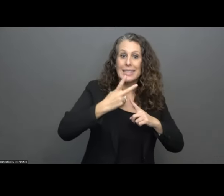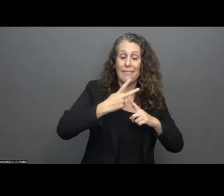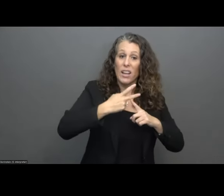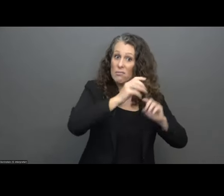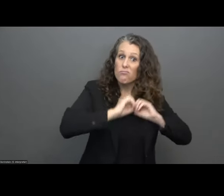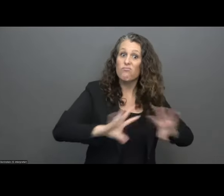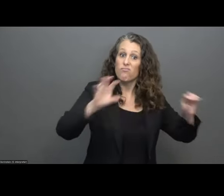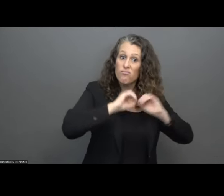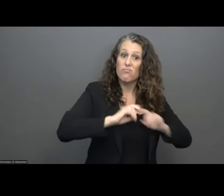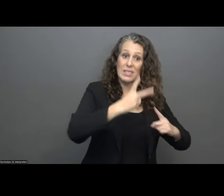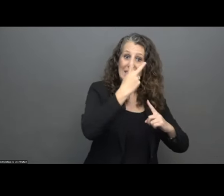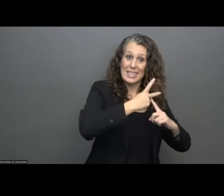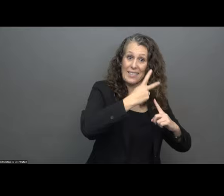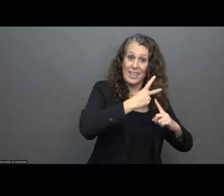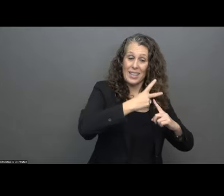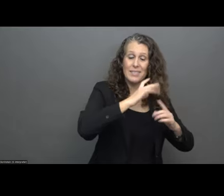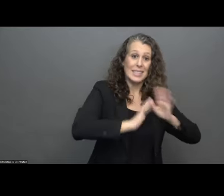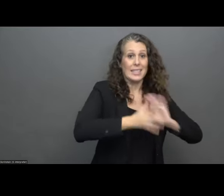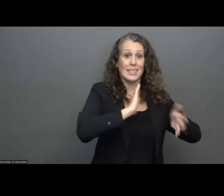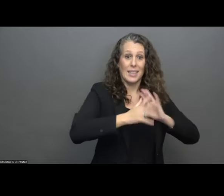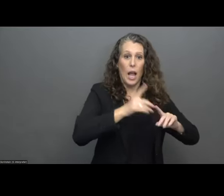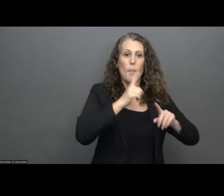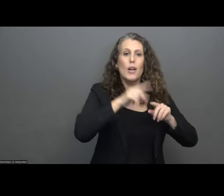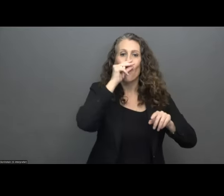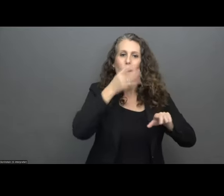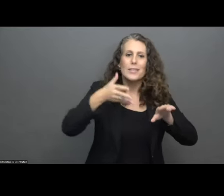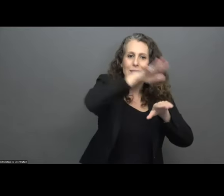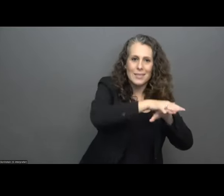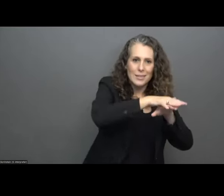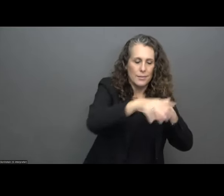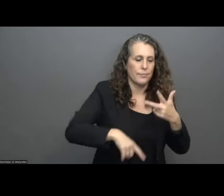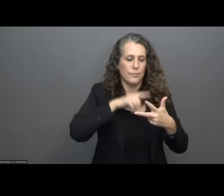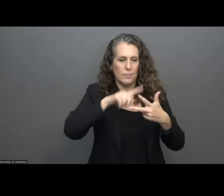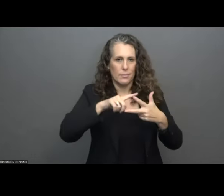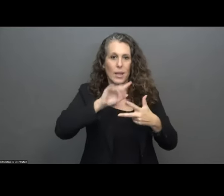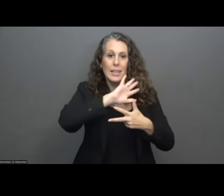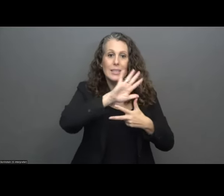with voice over rights, and the second product is a sign language interpreters mobile application